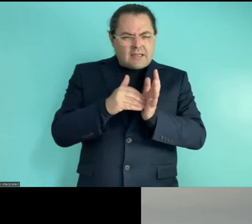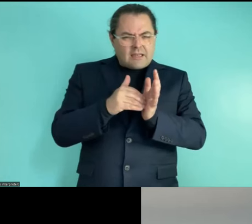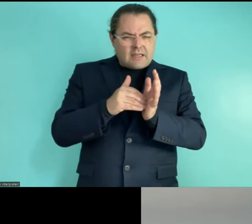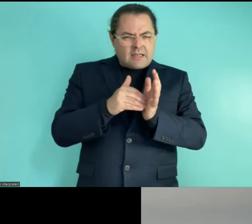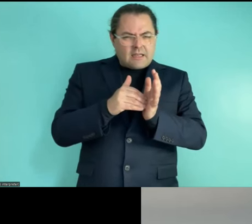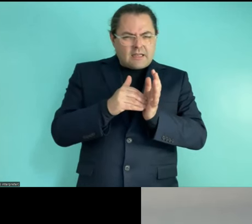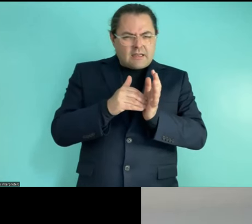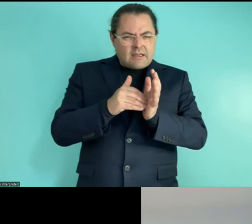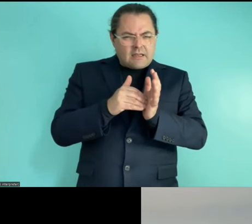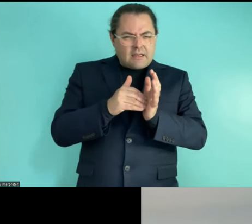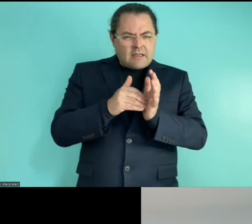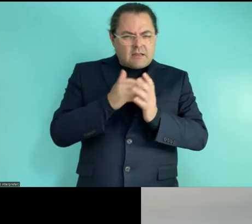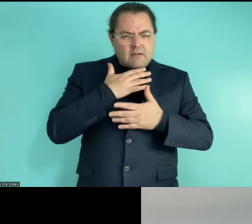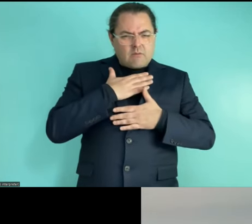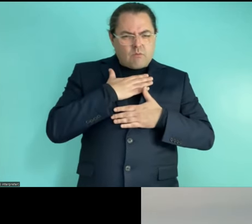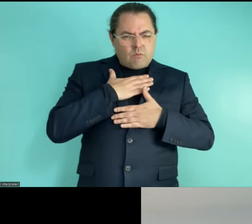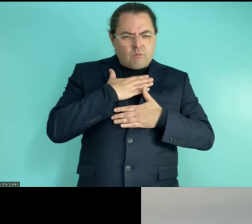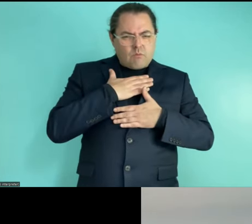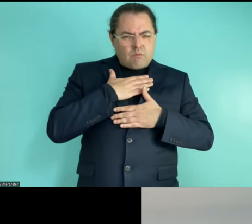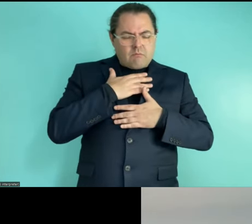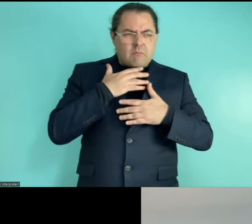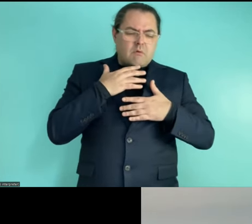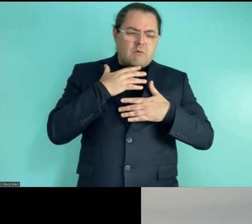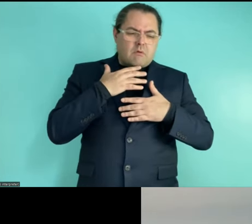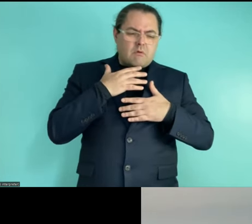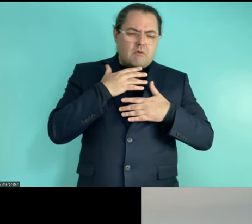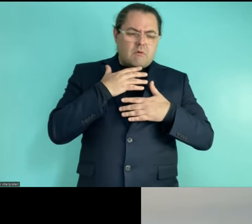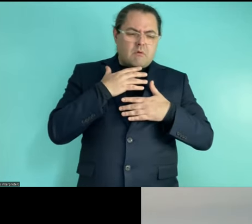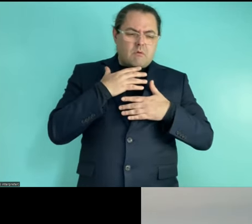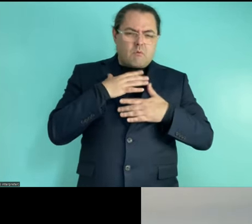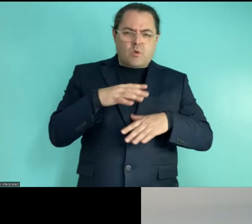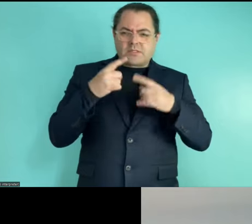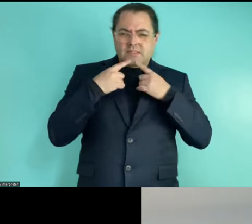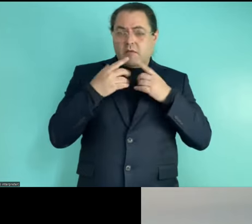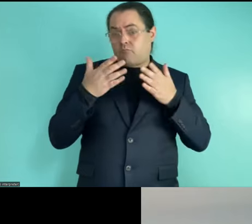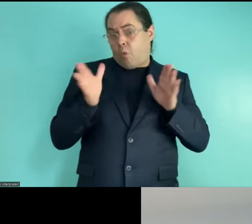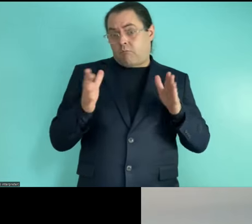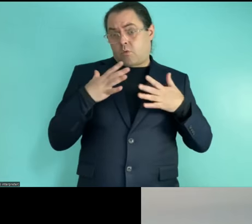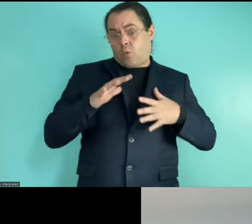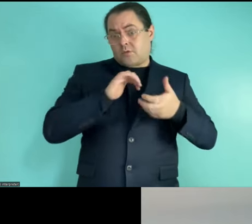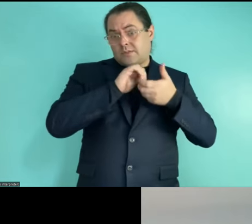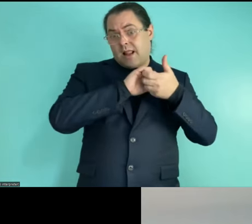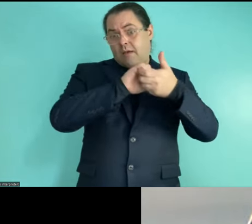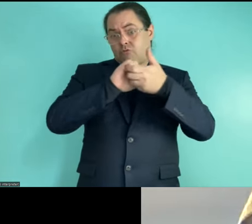Kisha, the costs are now. 16:52:59 She did a sample market from somewhere